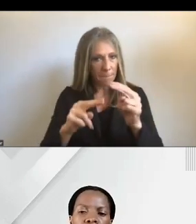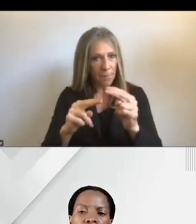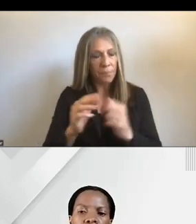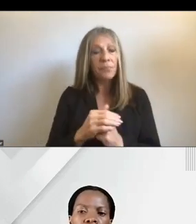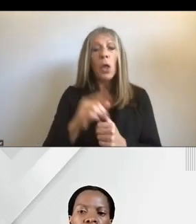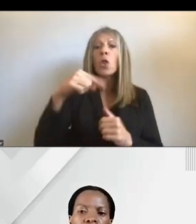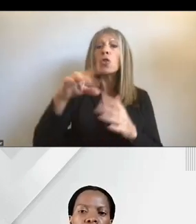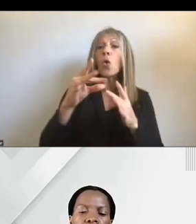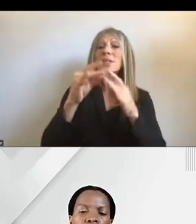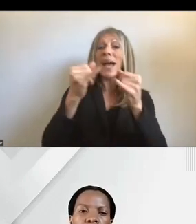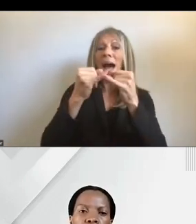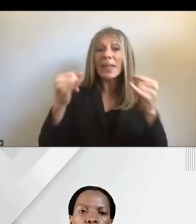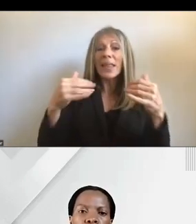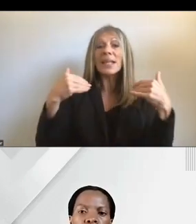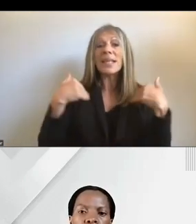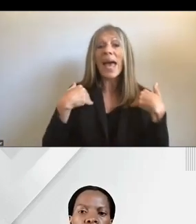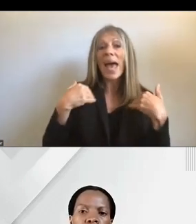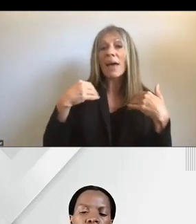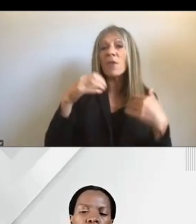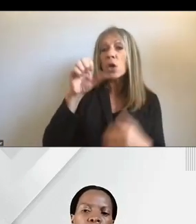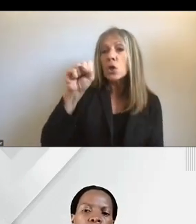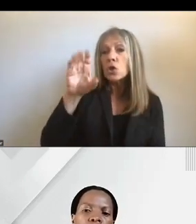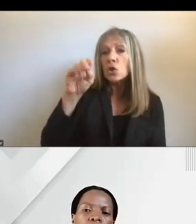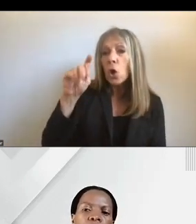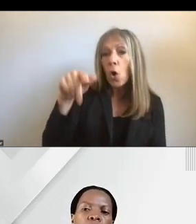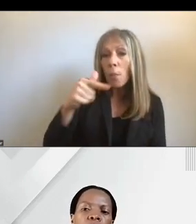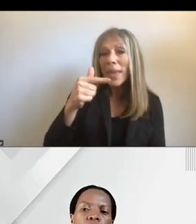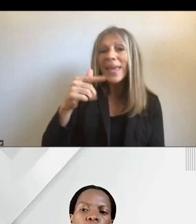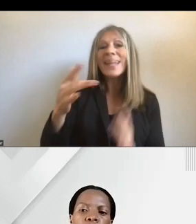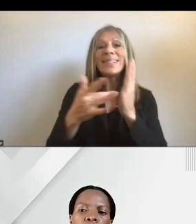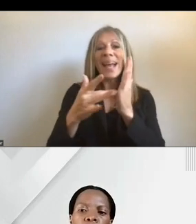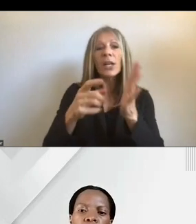These guidelines contain scoping and technical requirements to ensure that